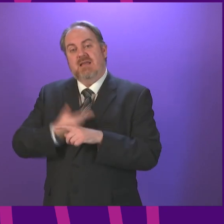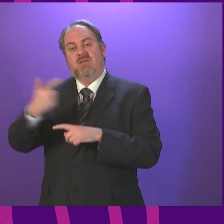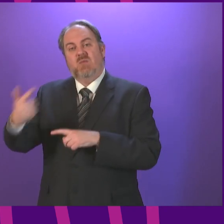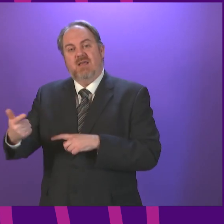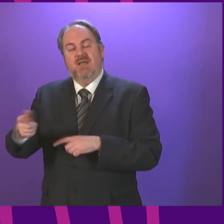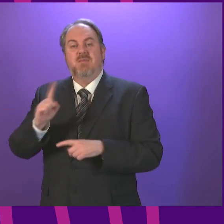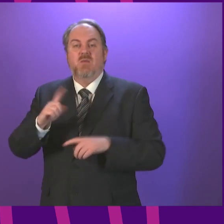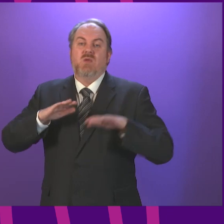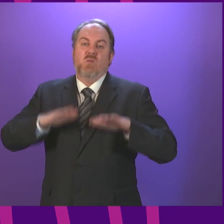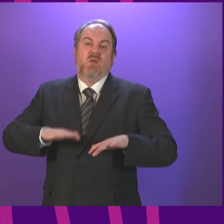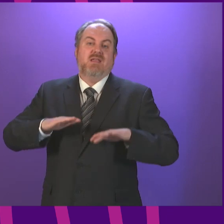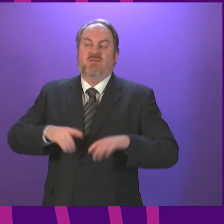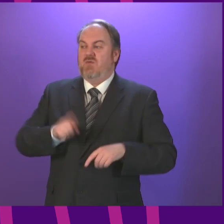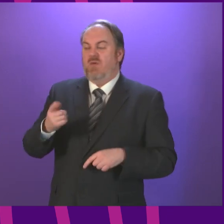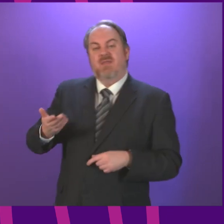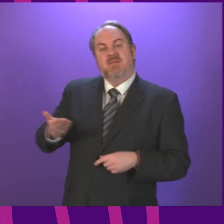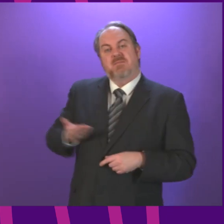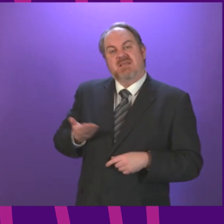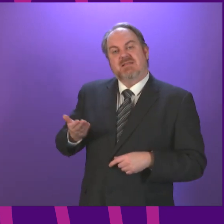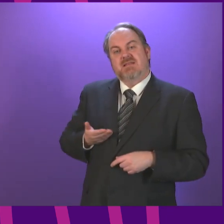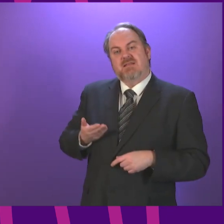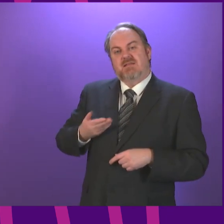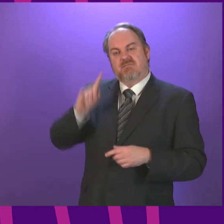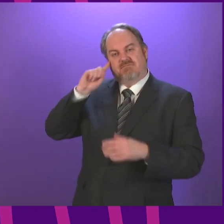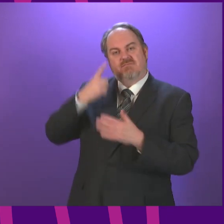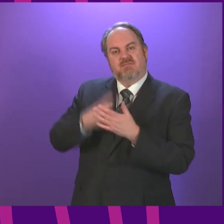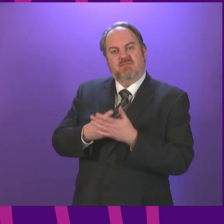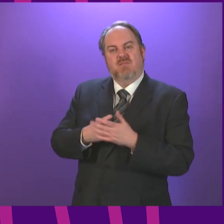particularly during the very congested last couple of weeks of business. However, I say